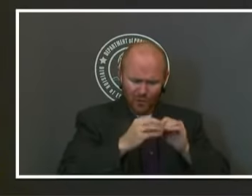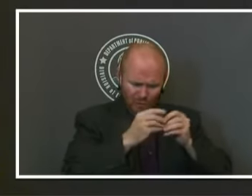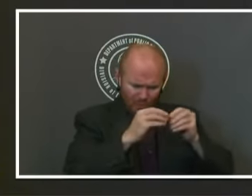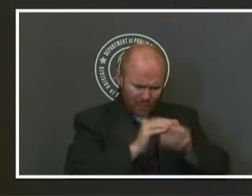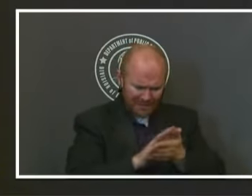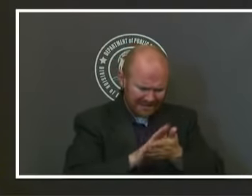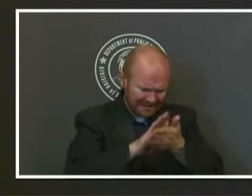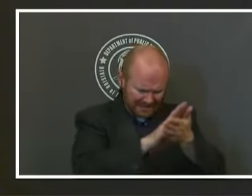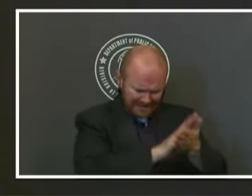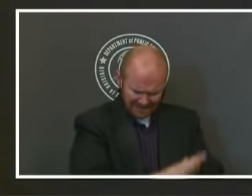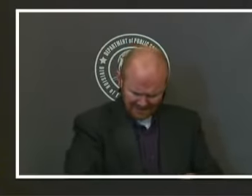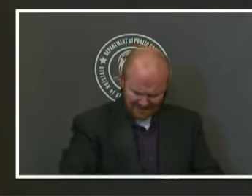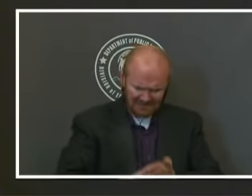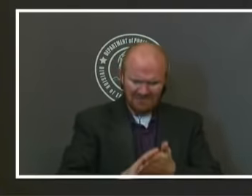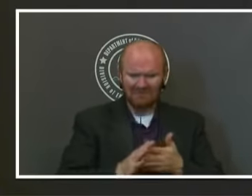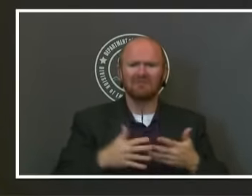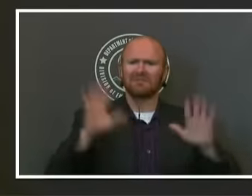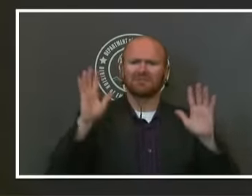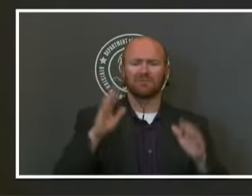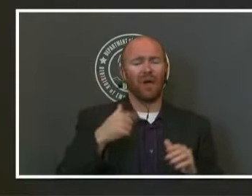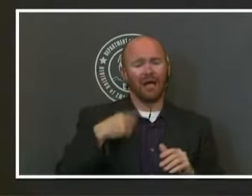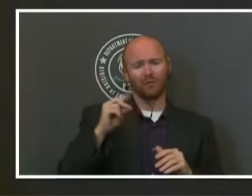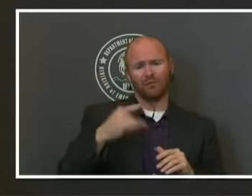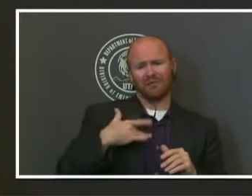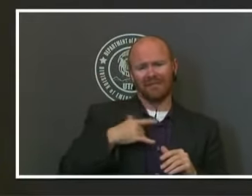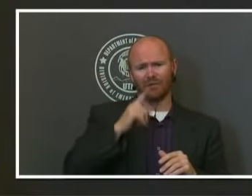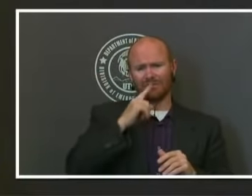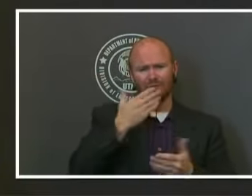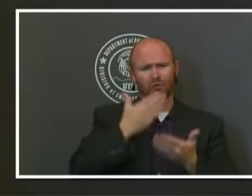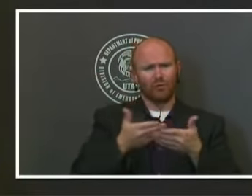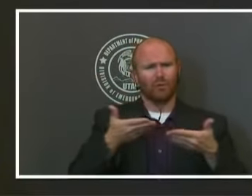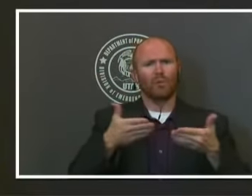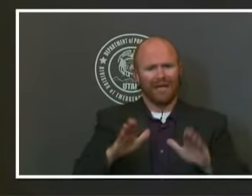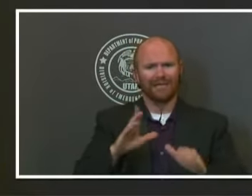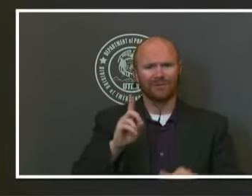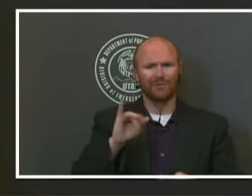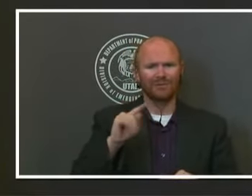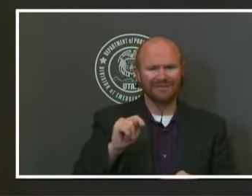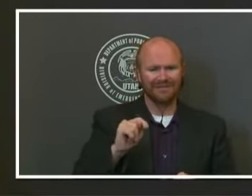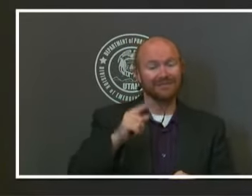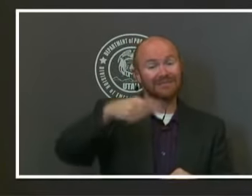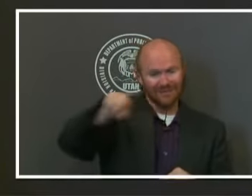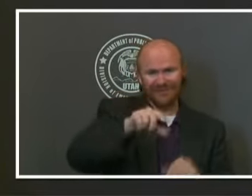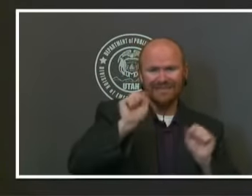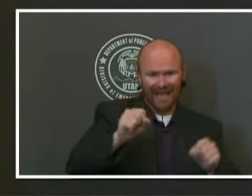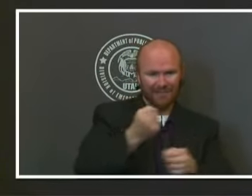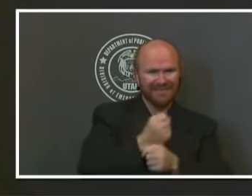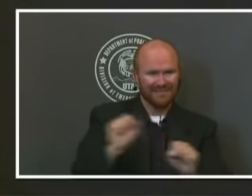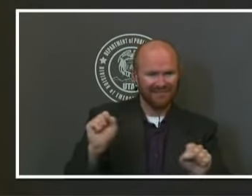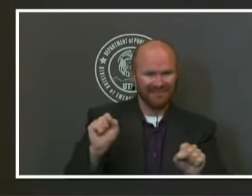at their home so we think there's a way to do it